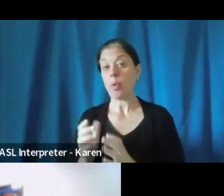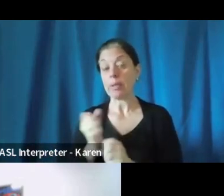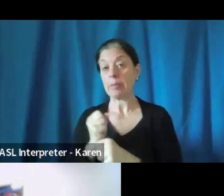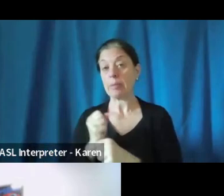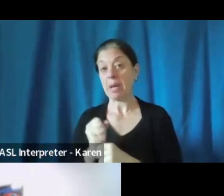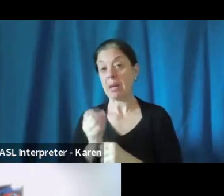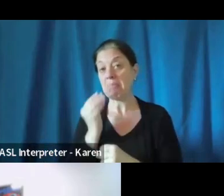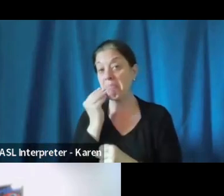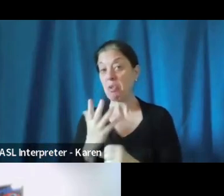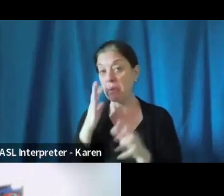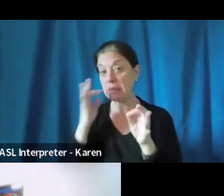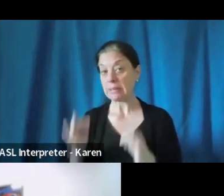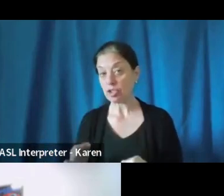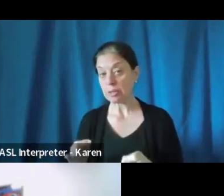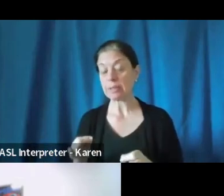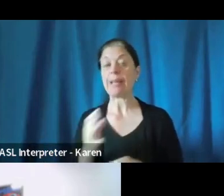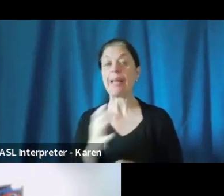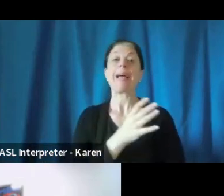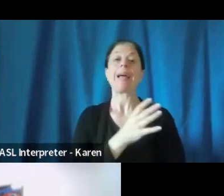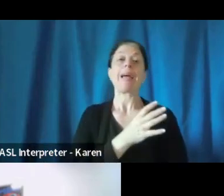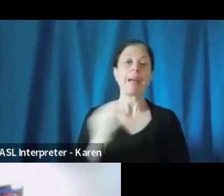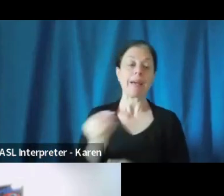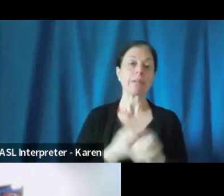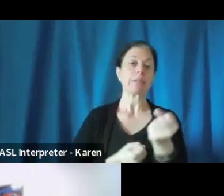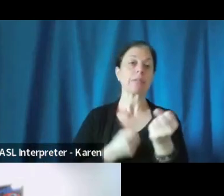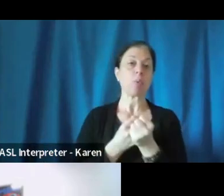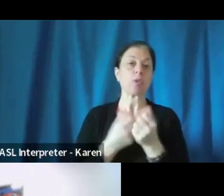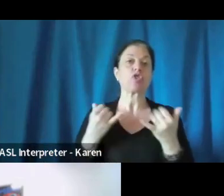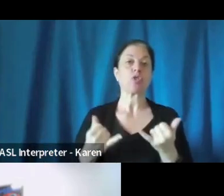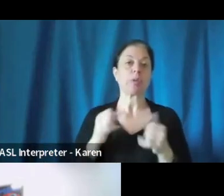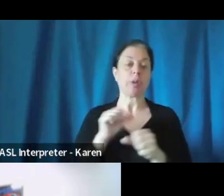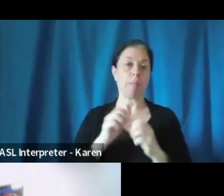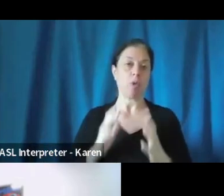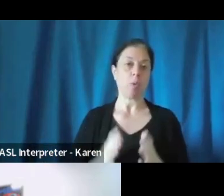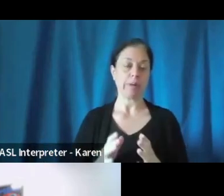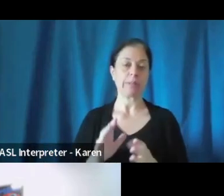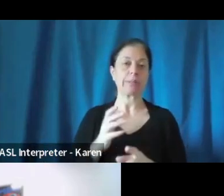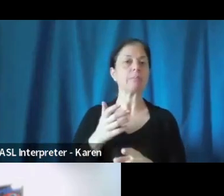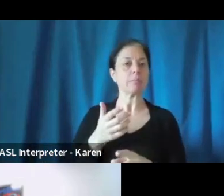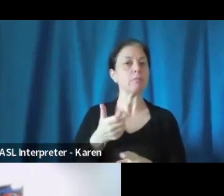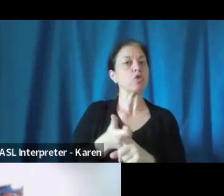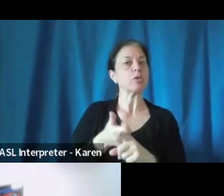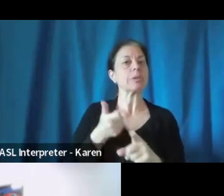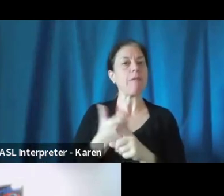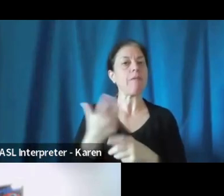employees. So it helps potential employees make more informed decisions